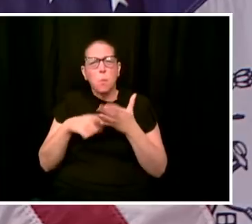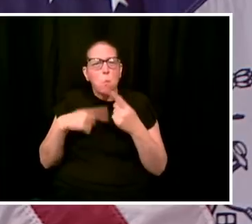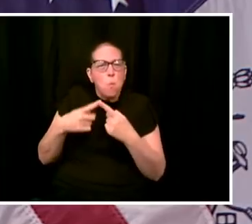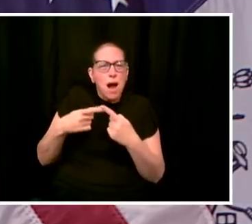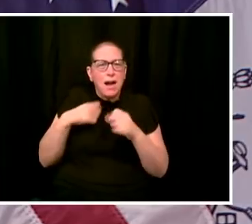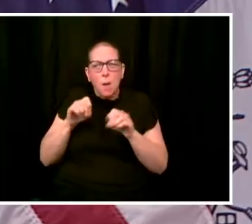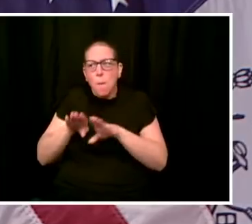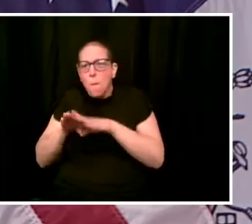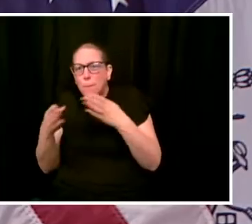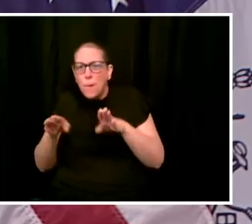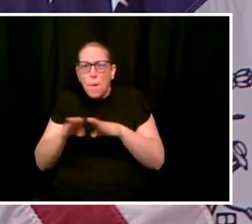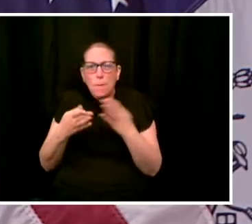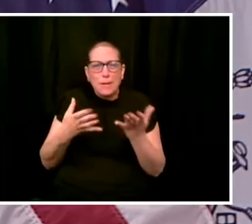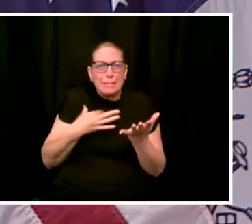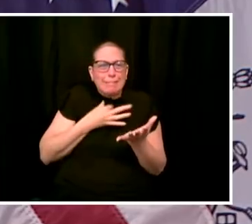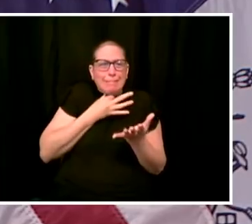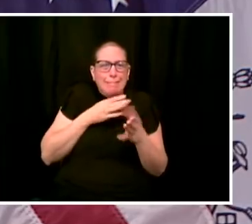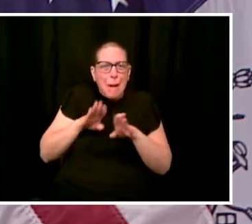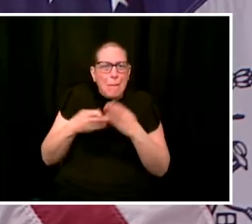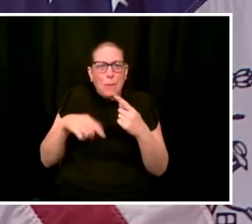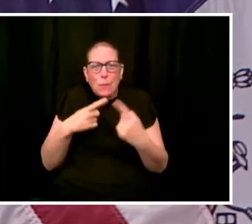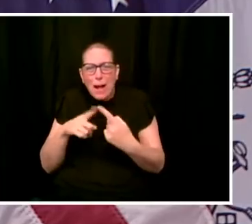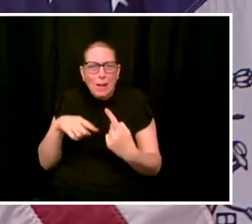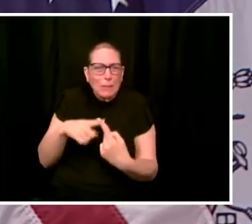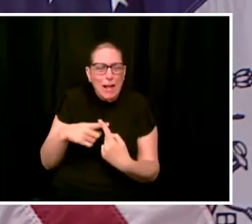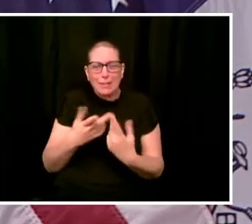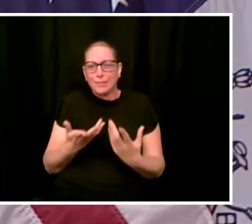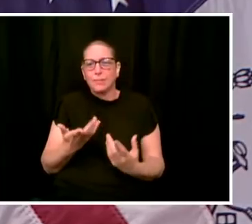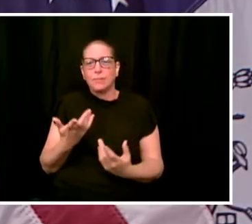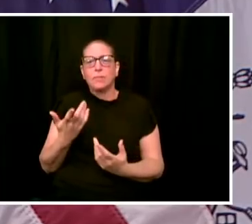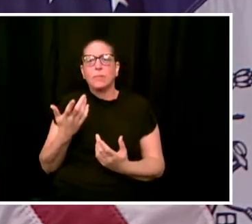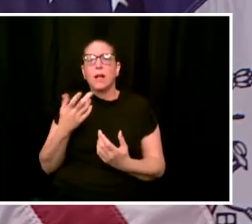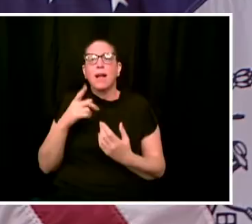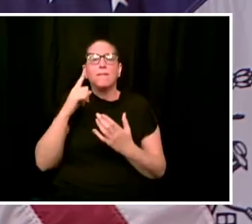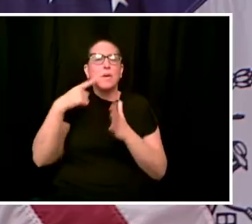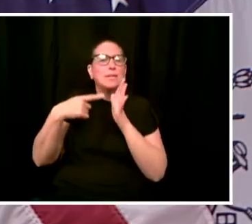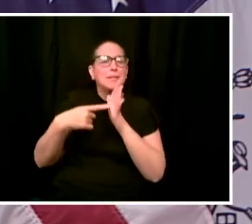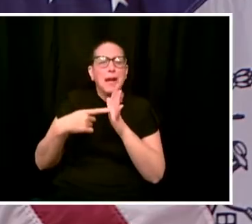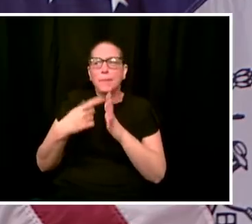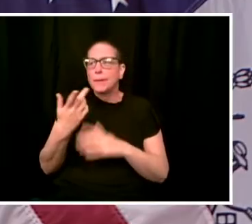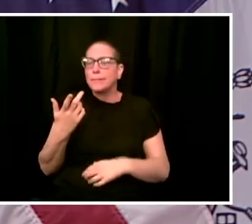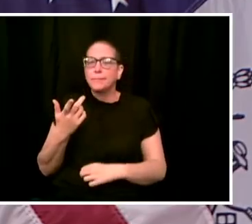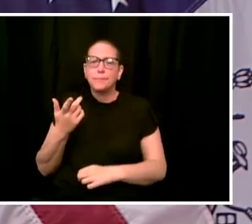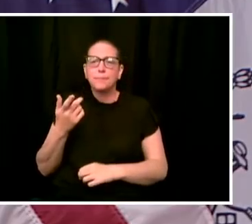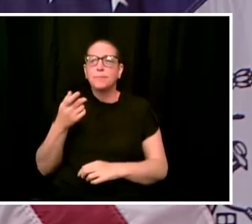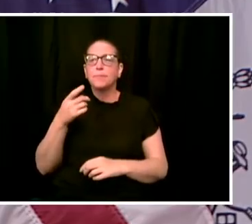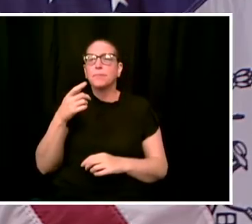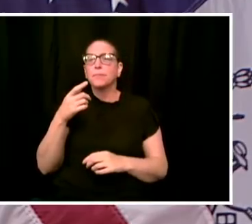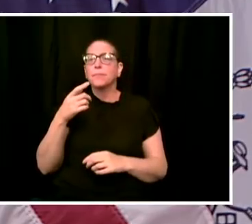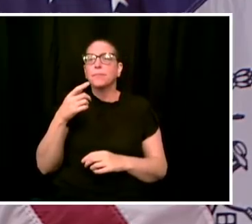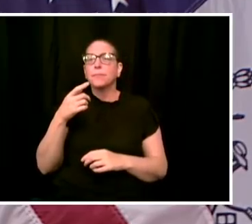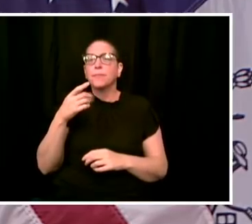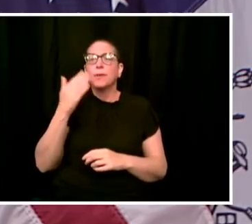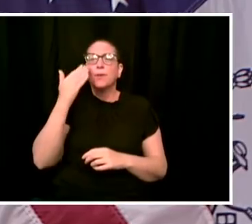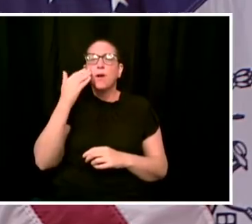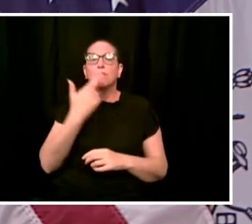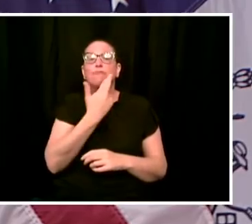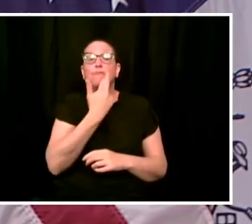WHAT THEY WILL BE ABLE TO DO AND HOW SOON THEY'LL BE ABLE TO DO IT AND WONDERING IF THEY CAN BE OPEN OSON ORF CURB SIDE PICK UP